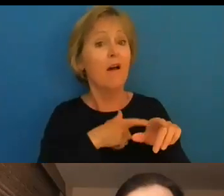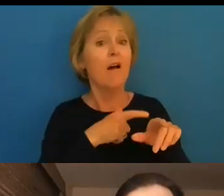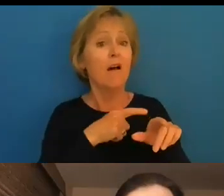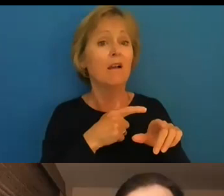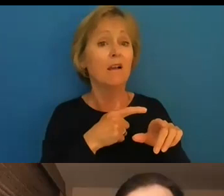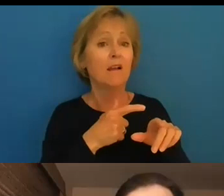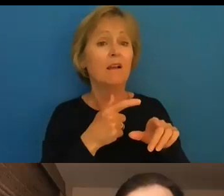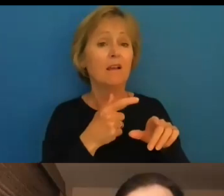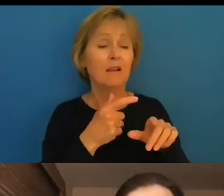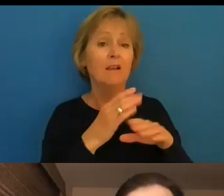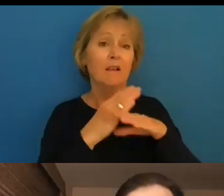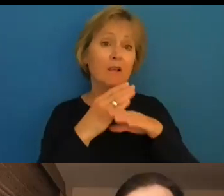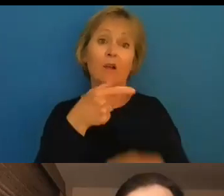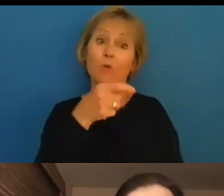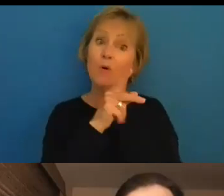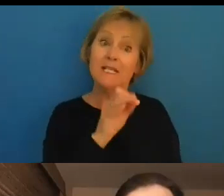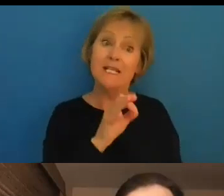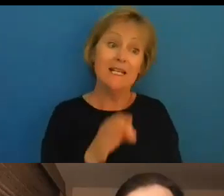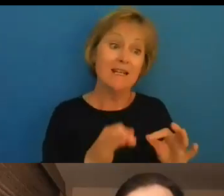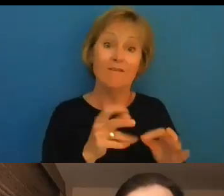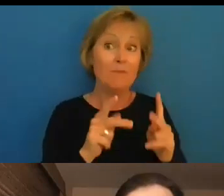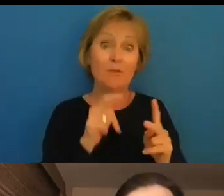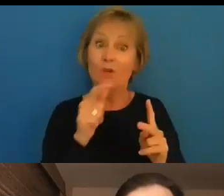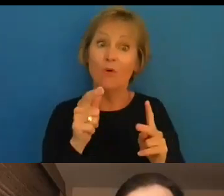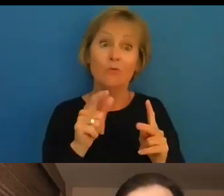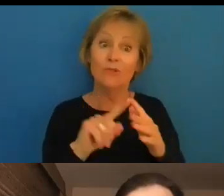especially if people don't start buckling down.